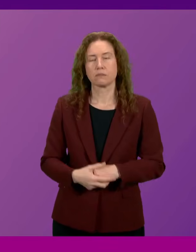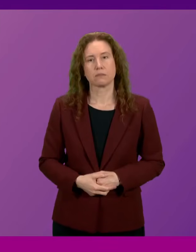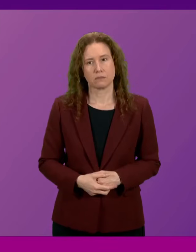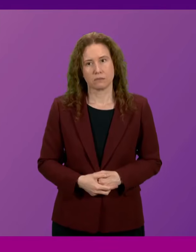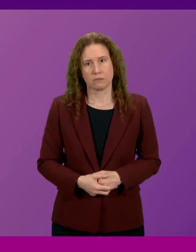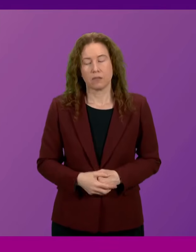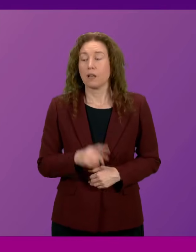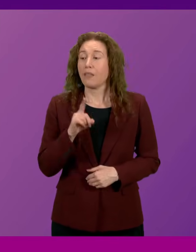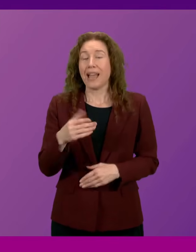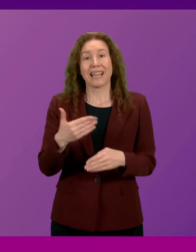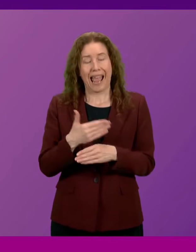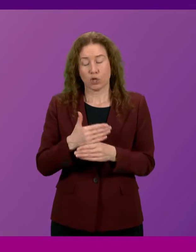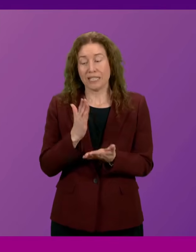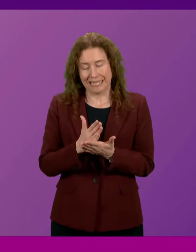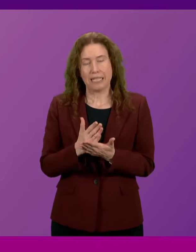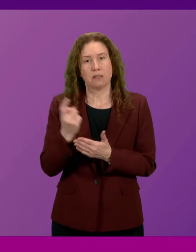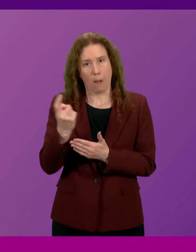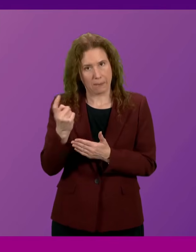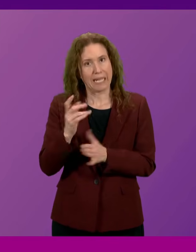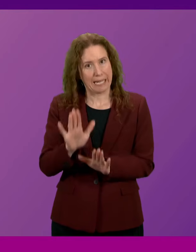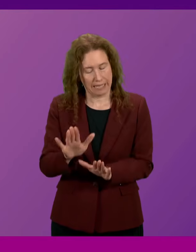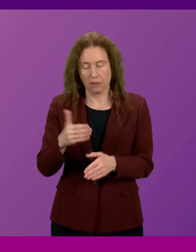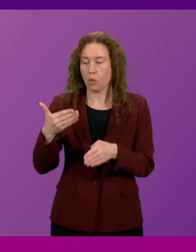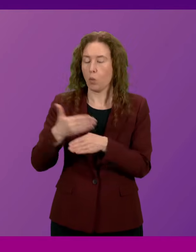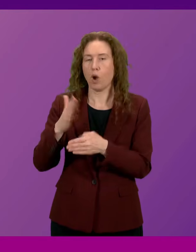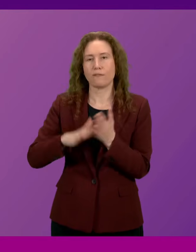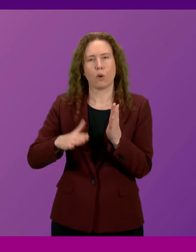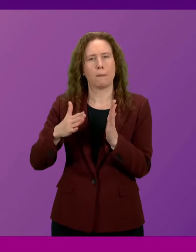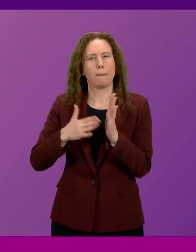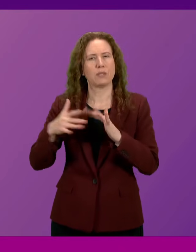That action is coming through the work of the midwifery task force.